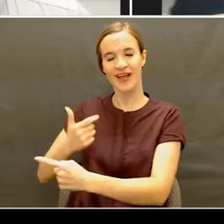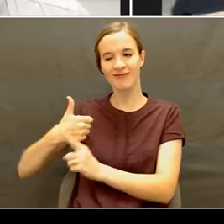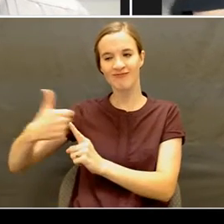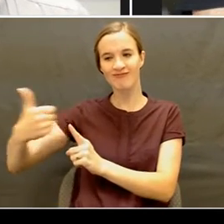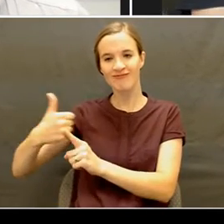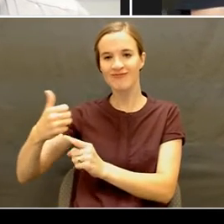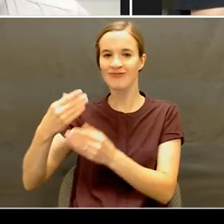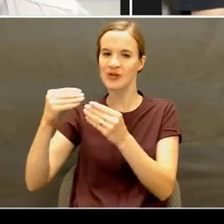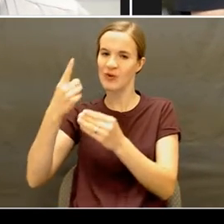shopping for me.